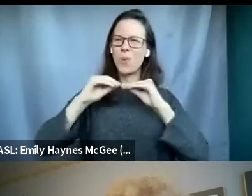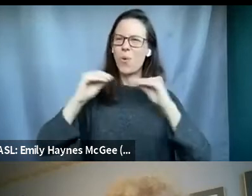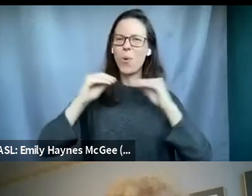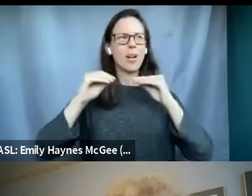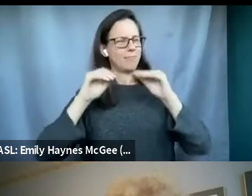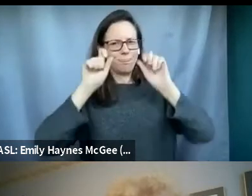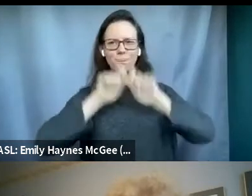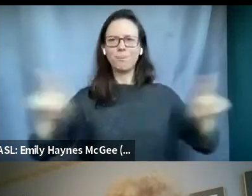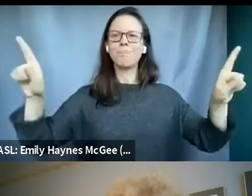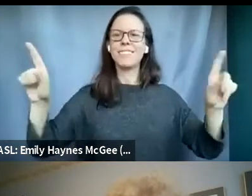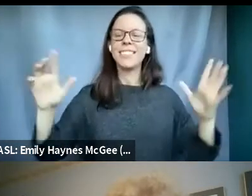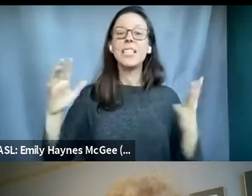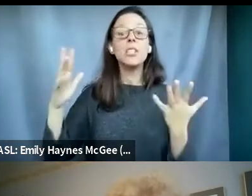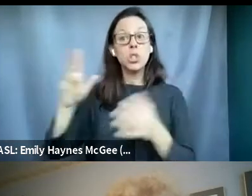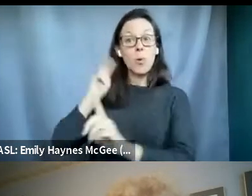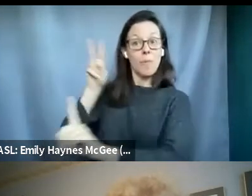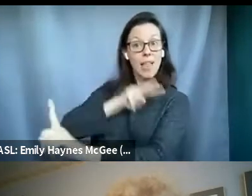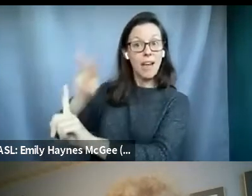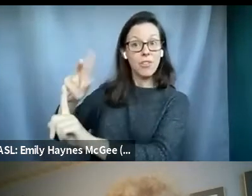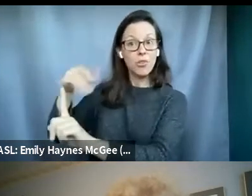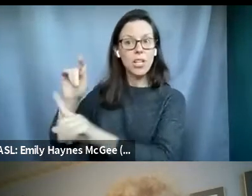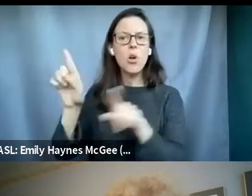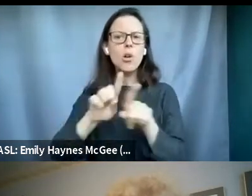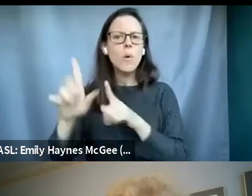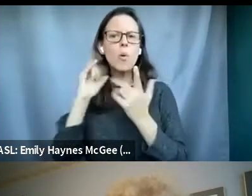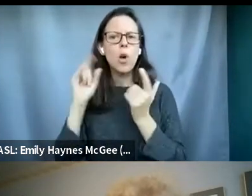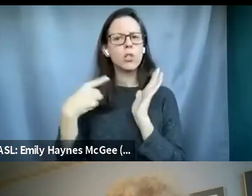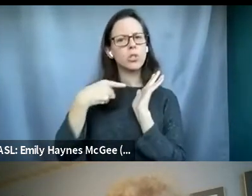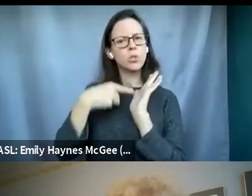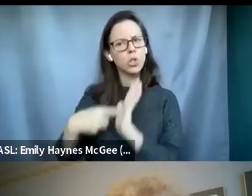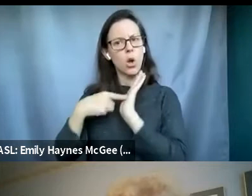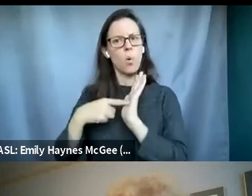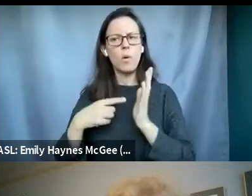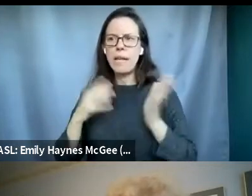And as well with that, also wanted to advance the platform of some of our folks that we knew.